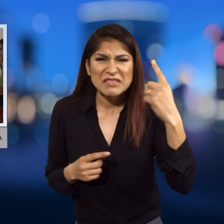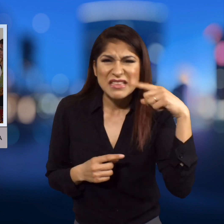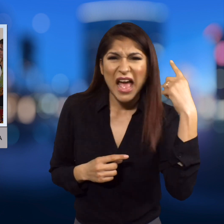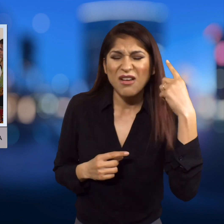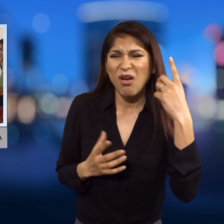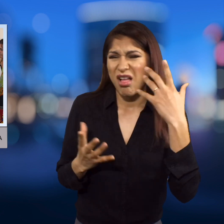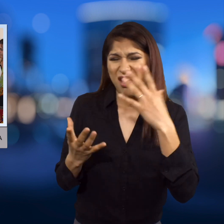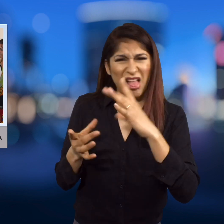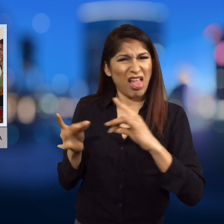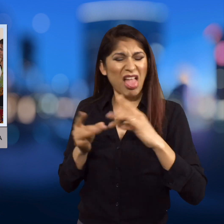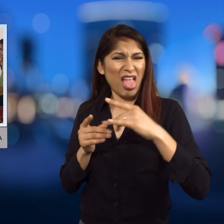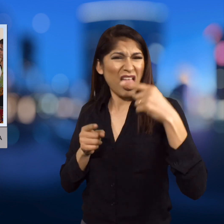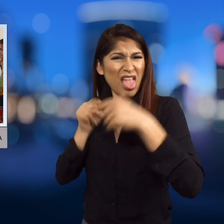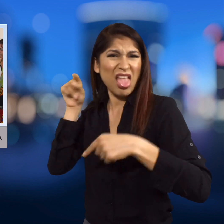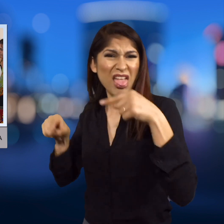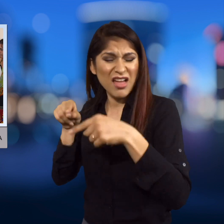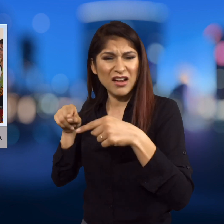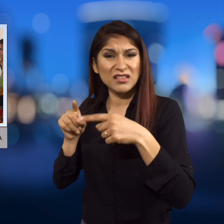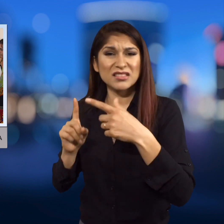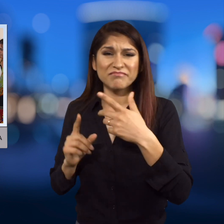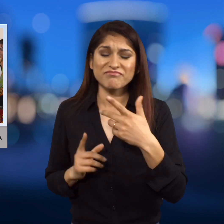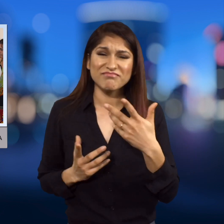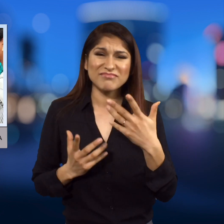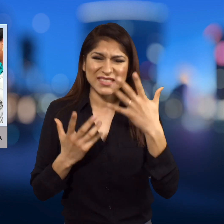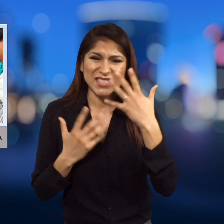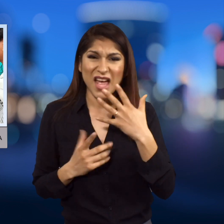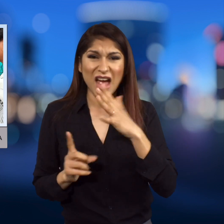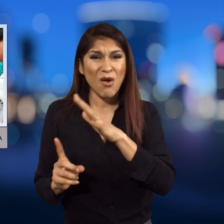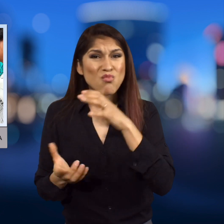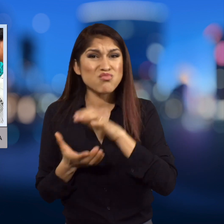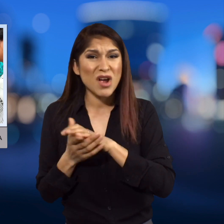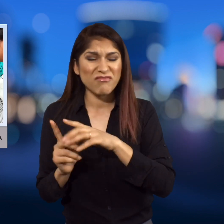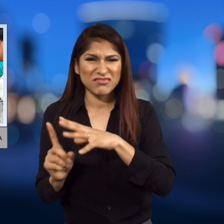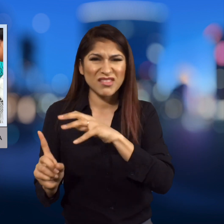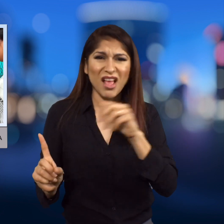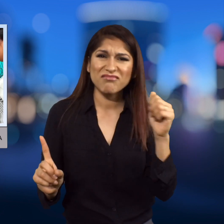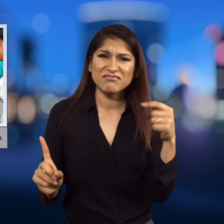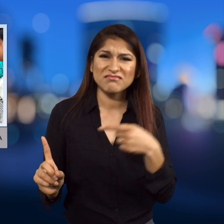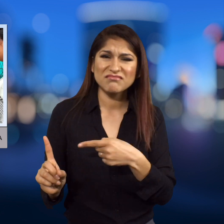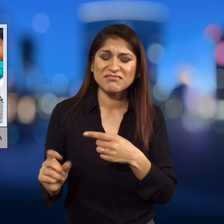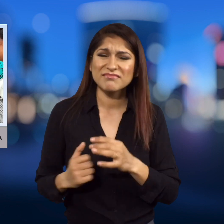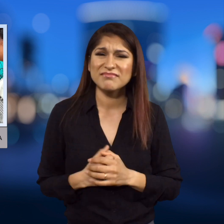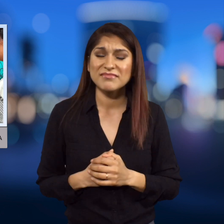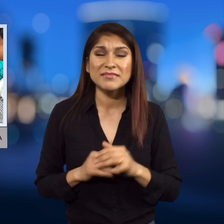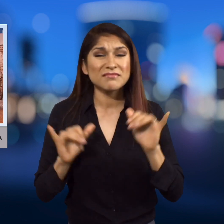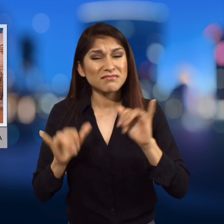a psycho and his wife eventually left him.